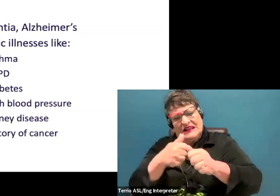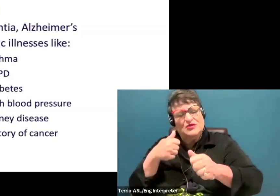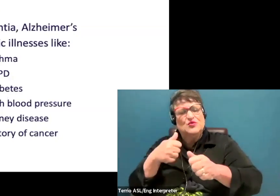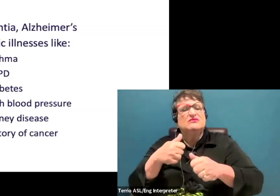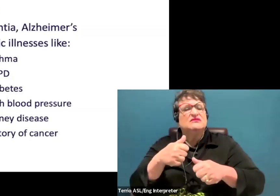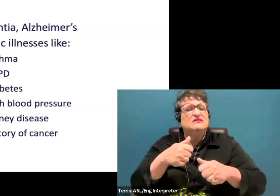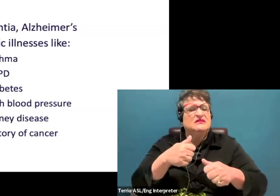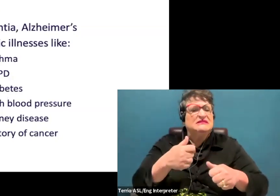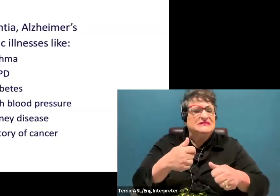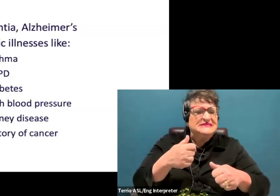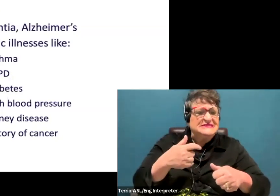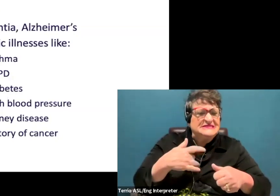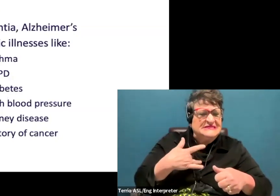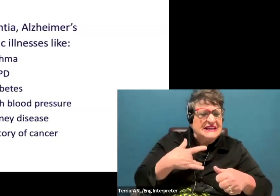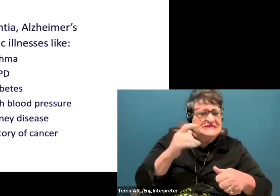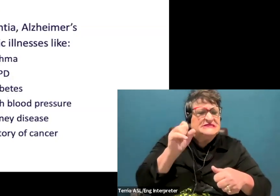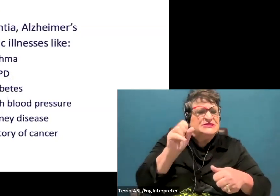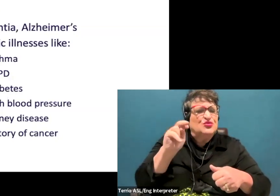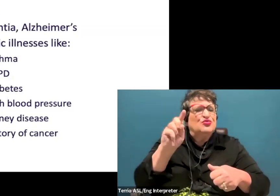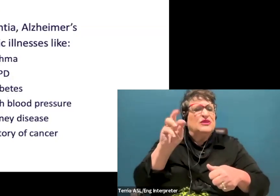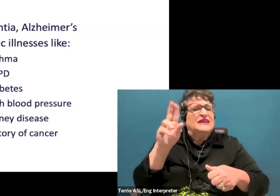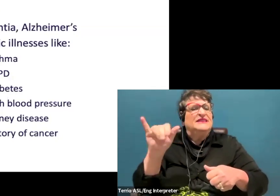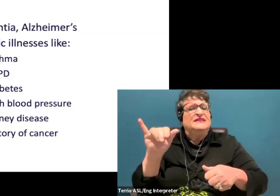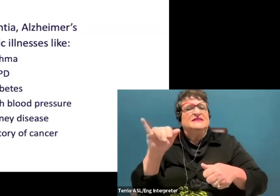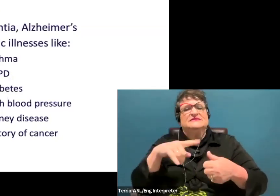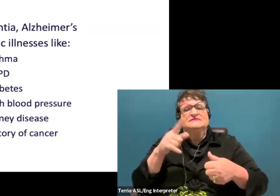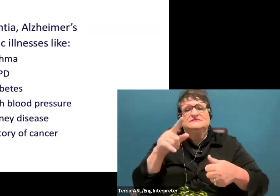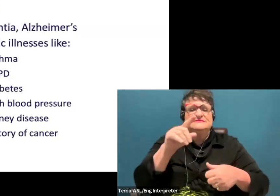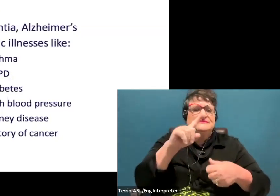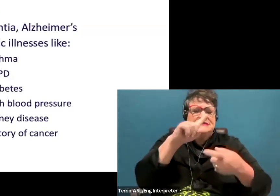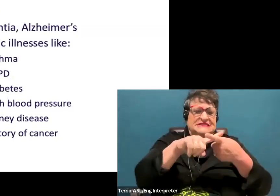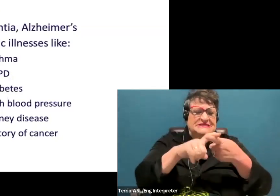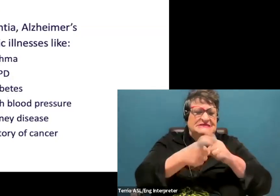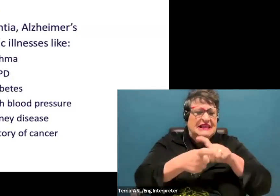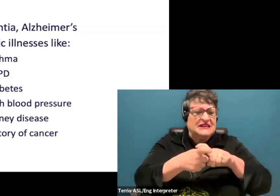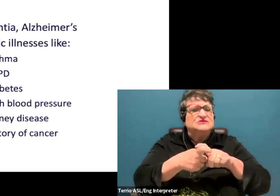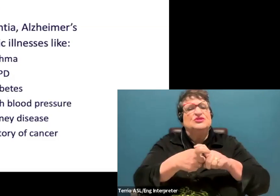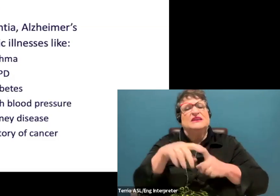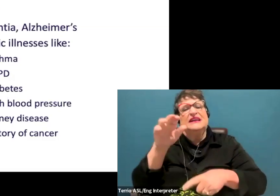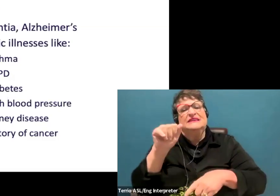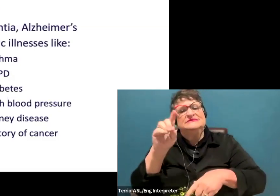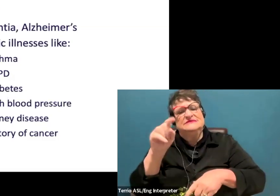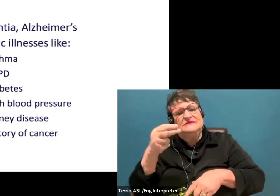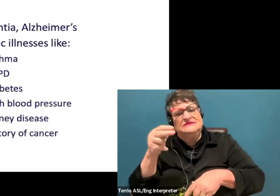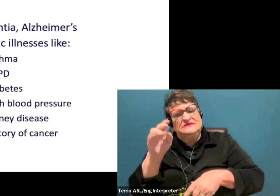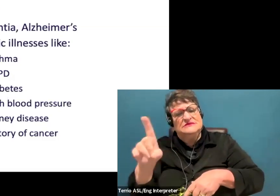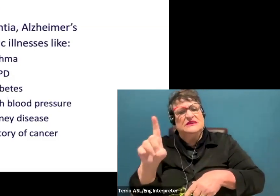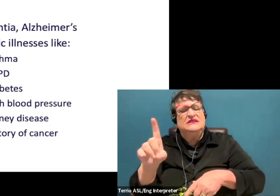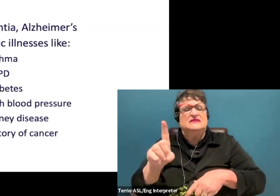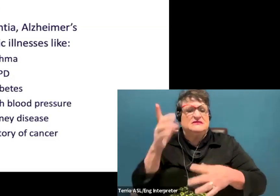learning disabilities like dyslexia, ADHD, and chronic illnesses also count.